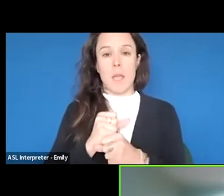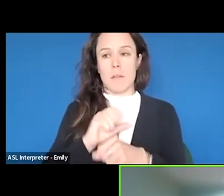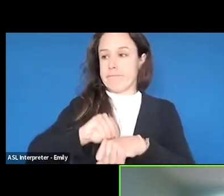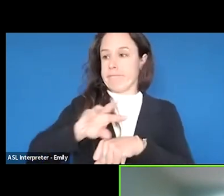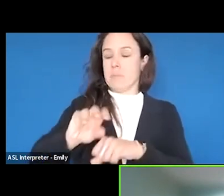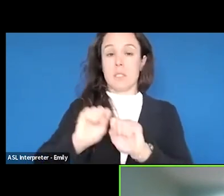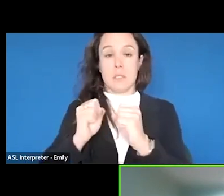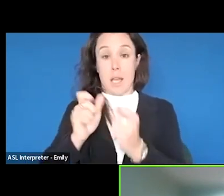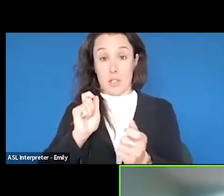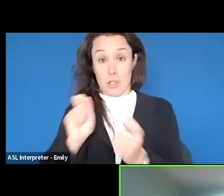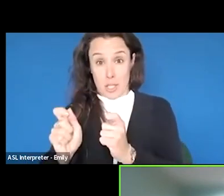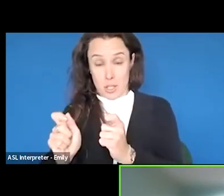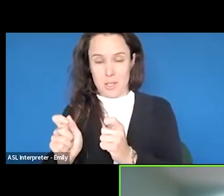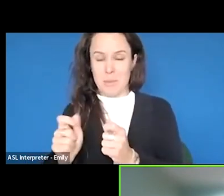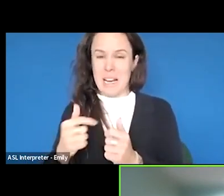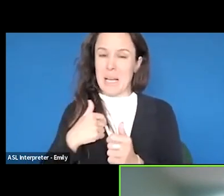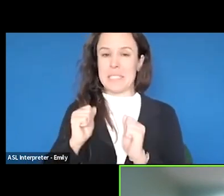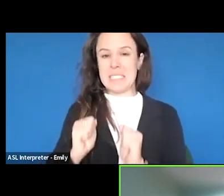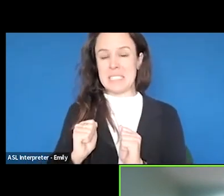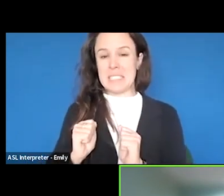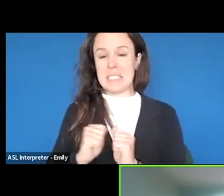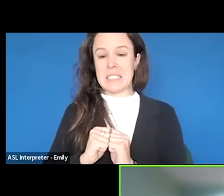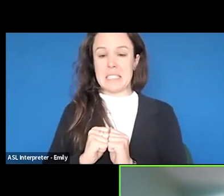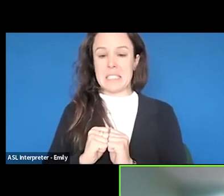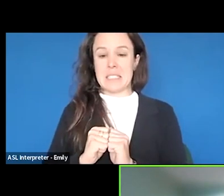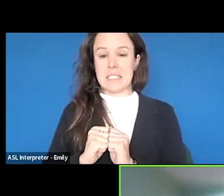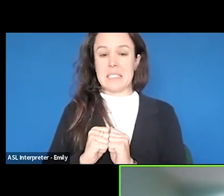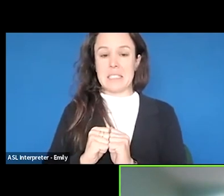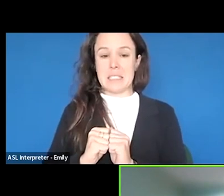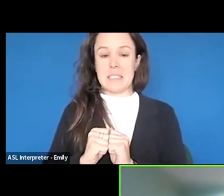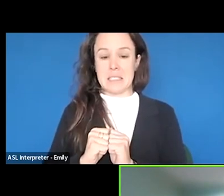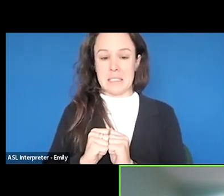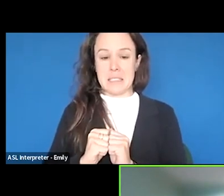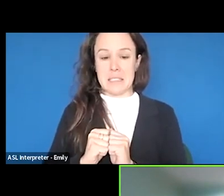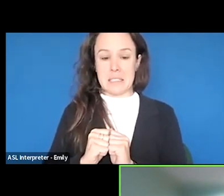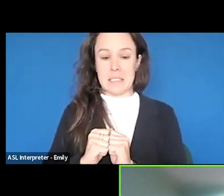I actually really take issue with the anthropomorphization of these tools.